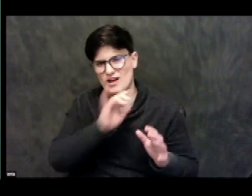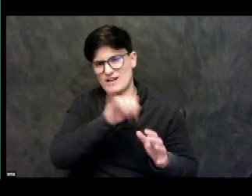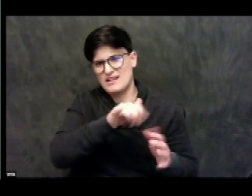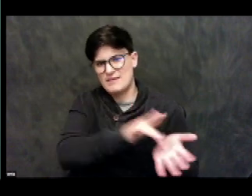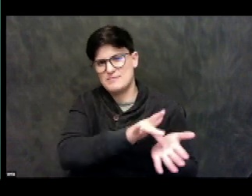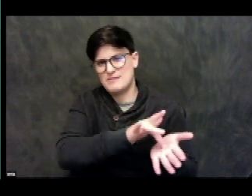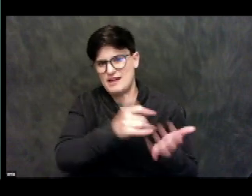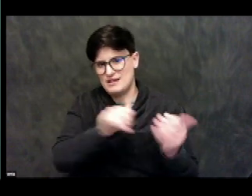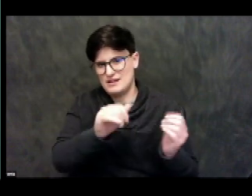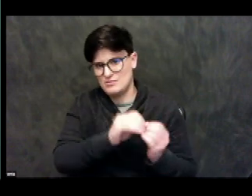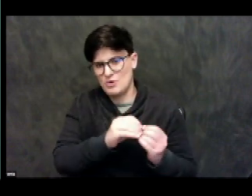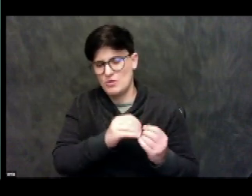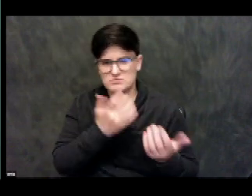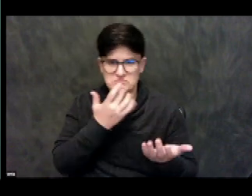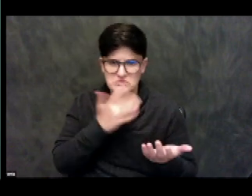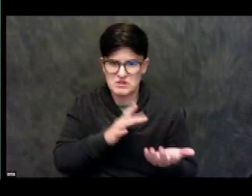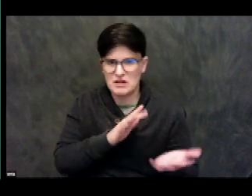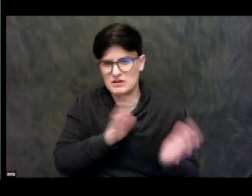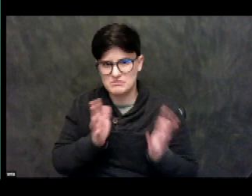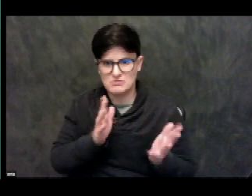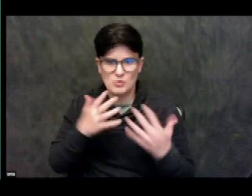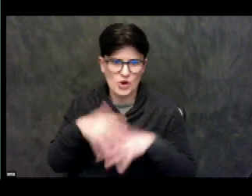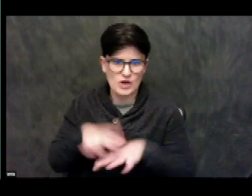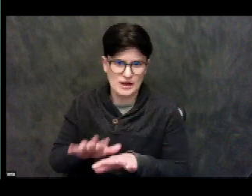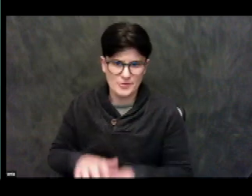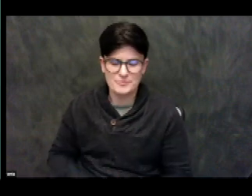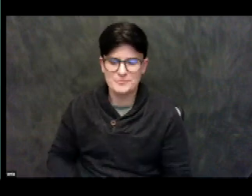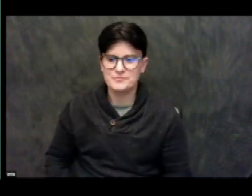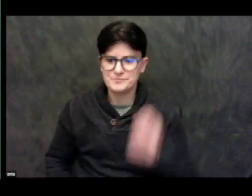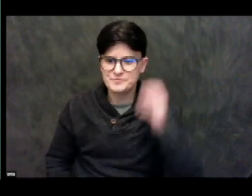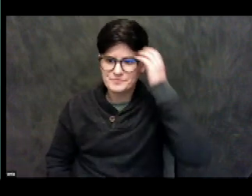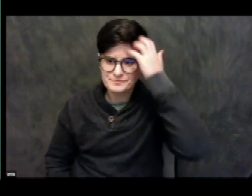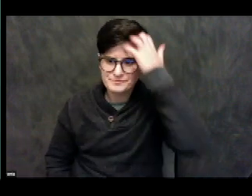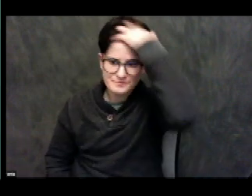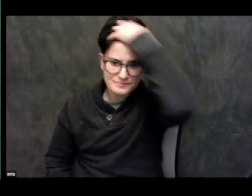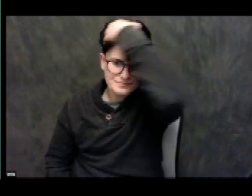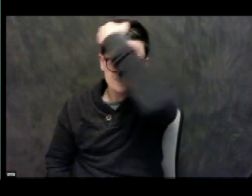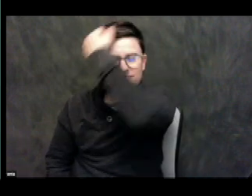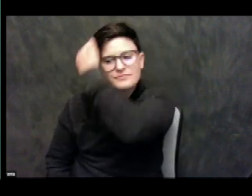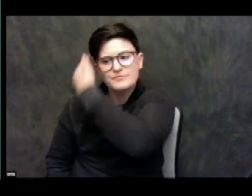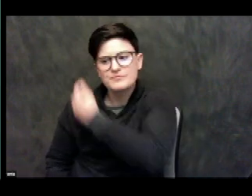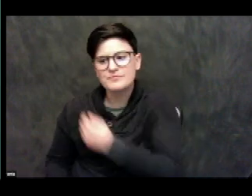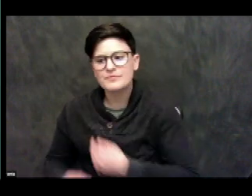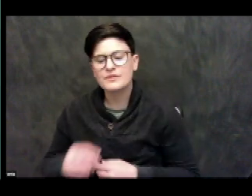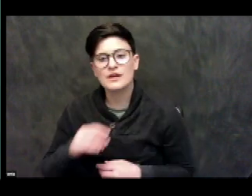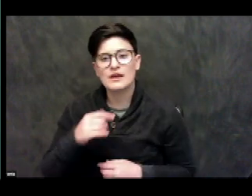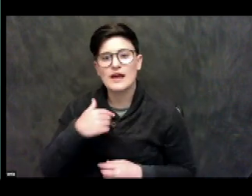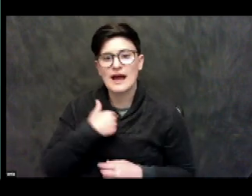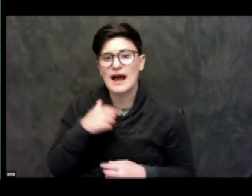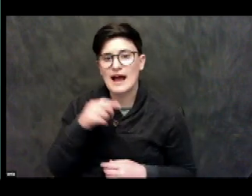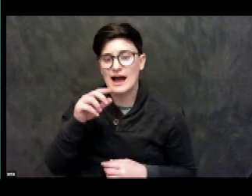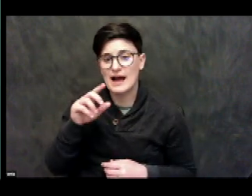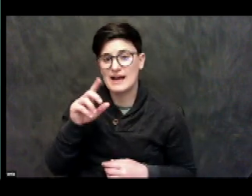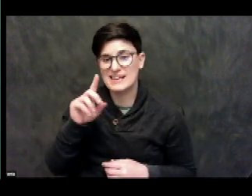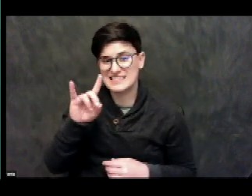So, I did that. I did have a lot of stress during the pregnancy,